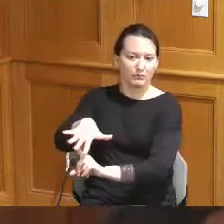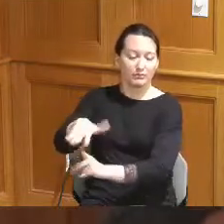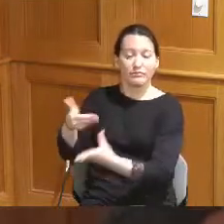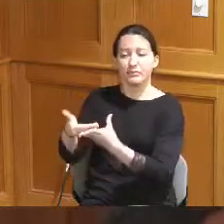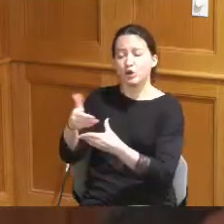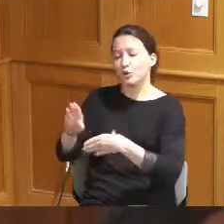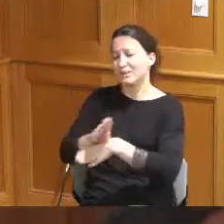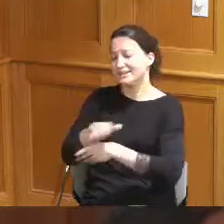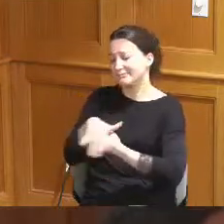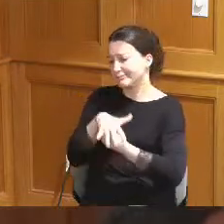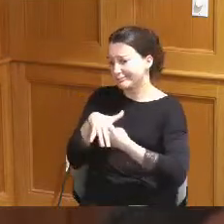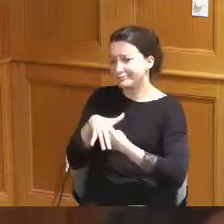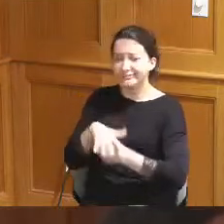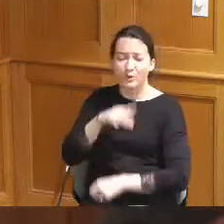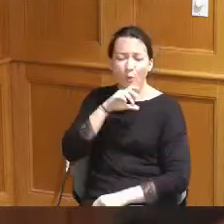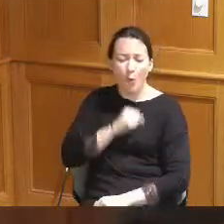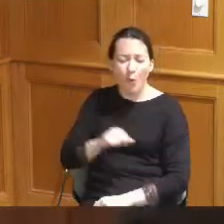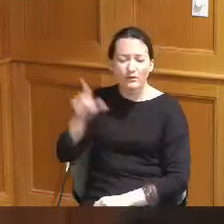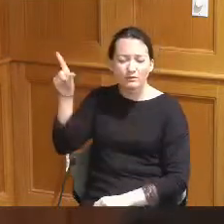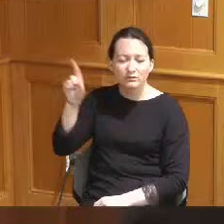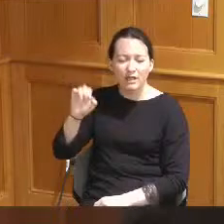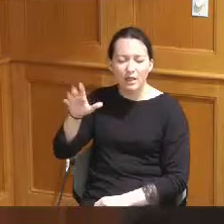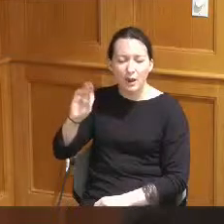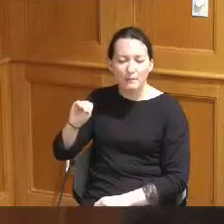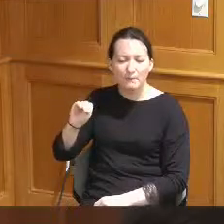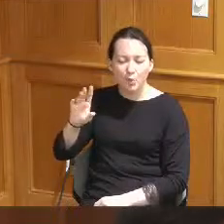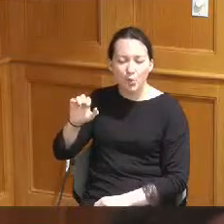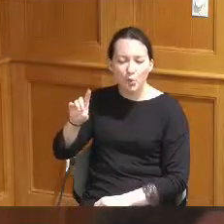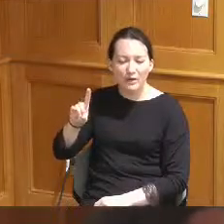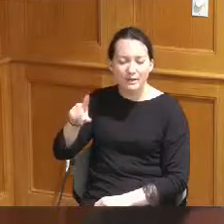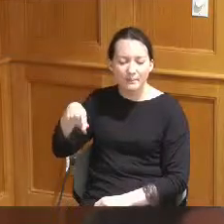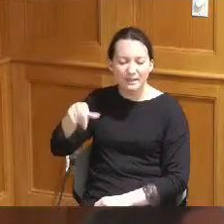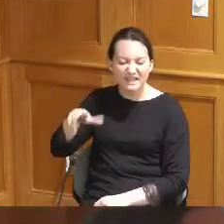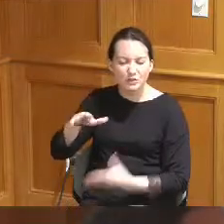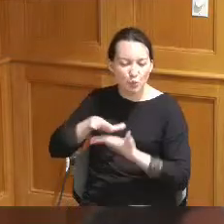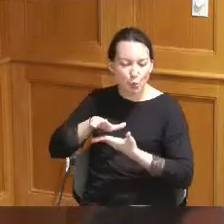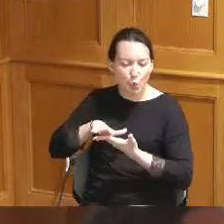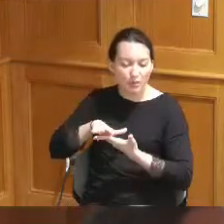business district which is the old Elmwood Place school and will provide opportunities for future